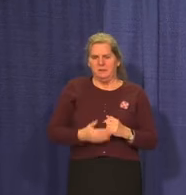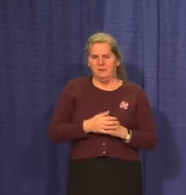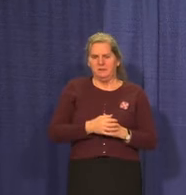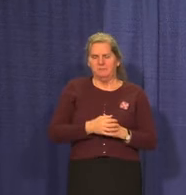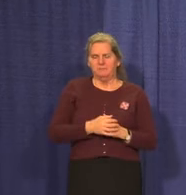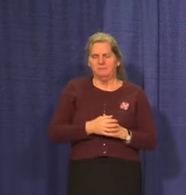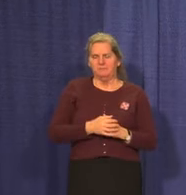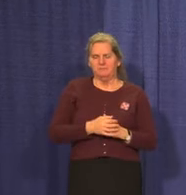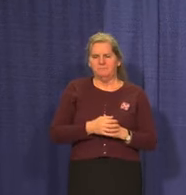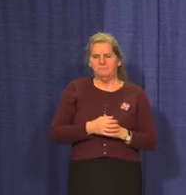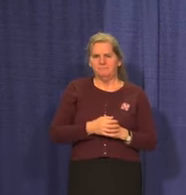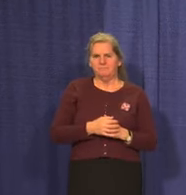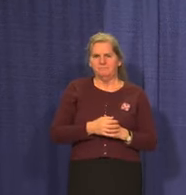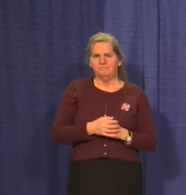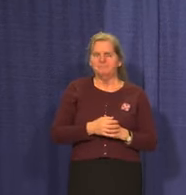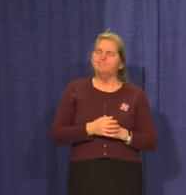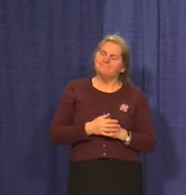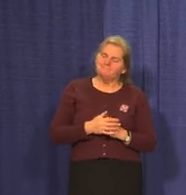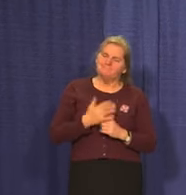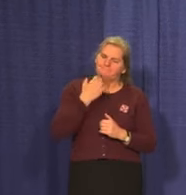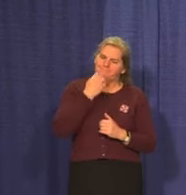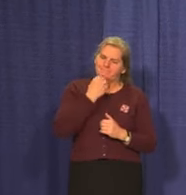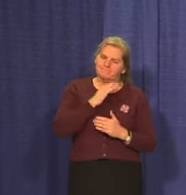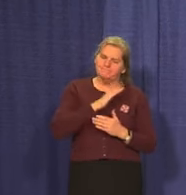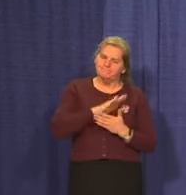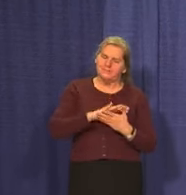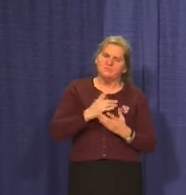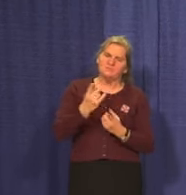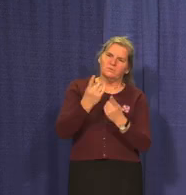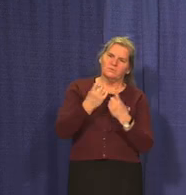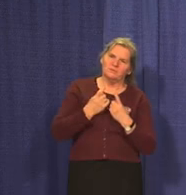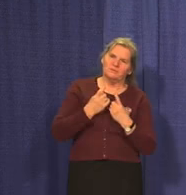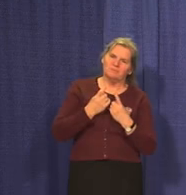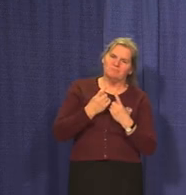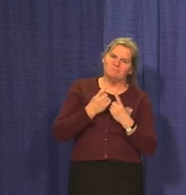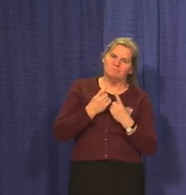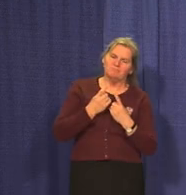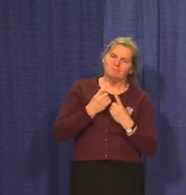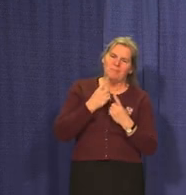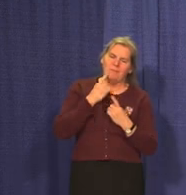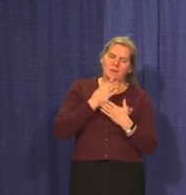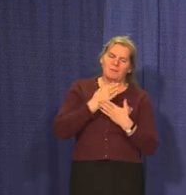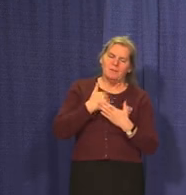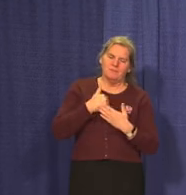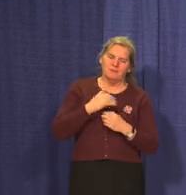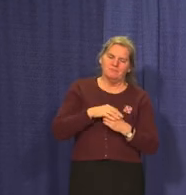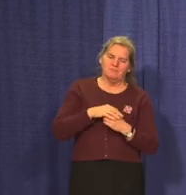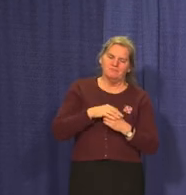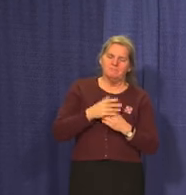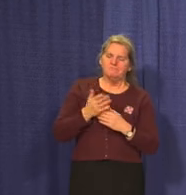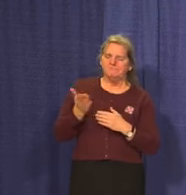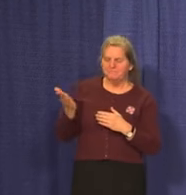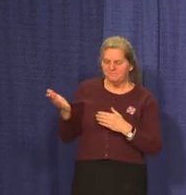VERY GRACIOUS QUESTION. I JUST WANT TO ACT OUT EVERYTHING THAT PREMIER SAID. THAT I AM SORT OF THE VISIBLE